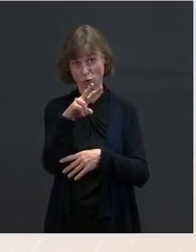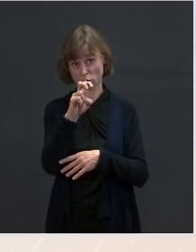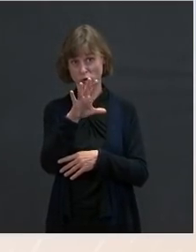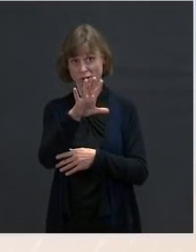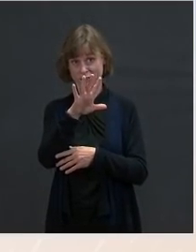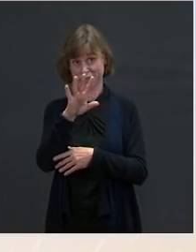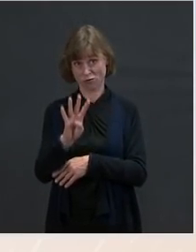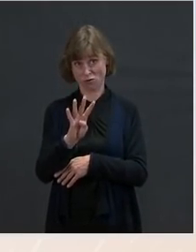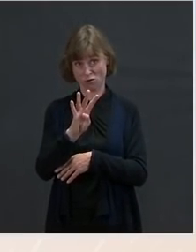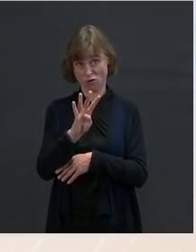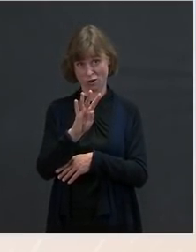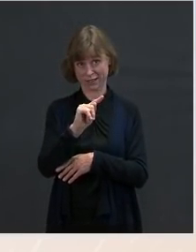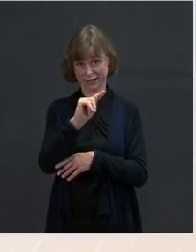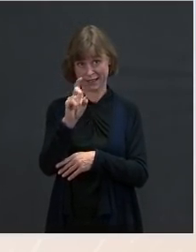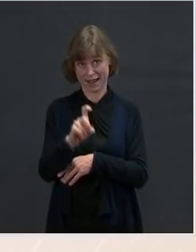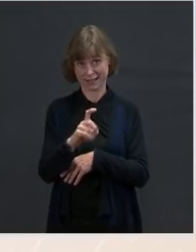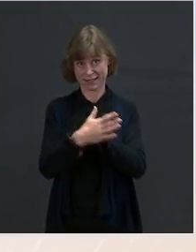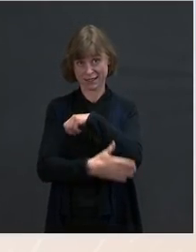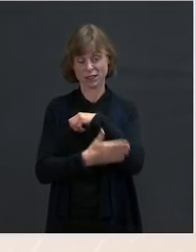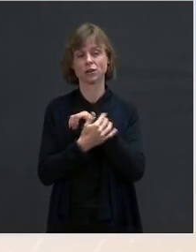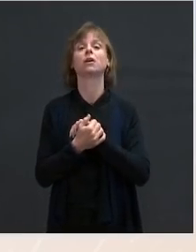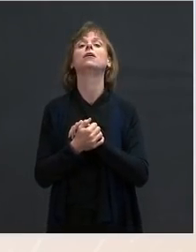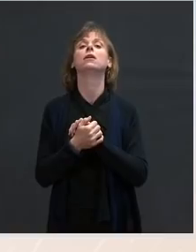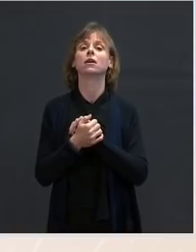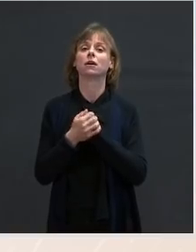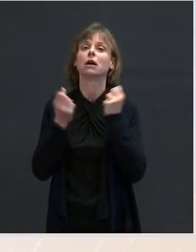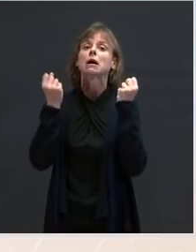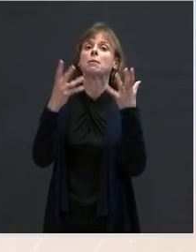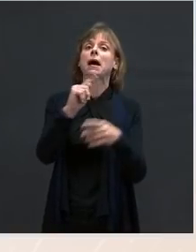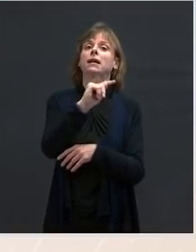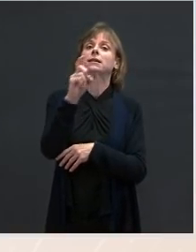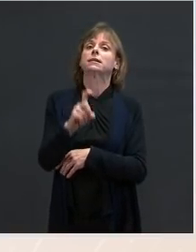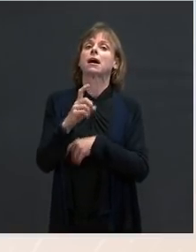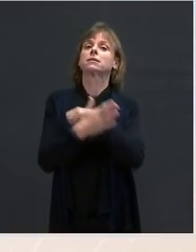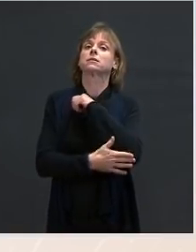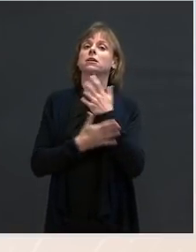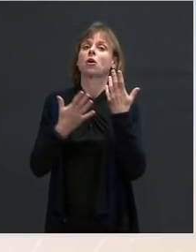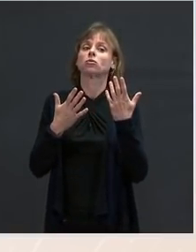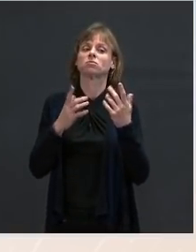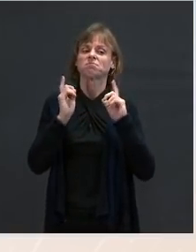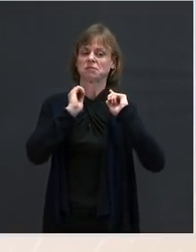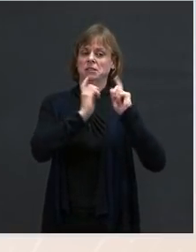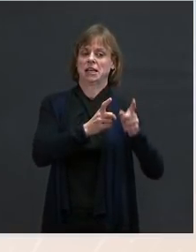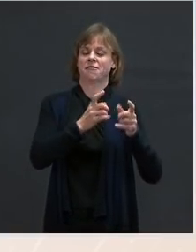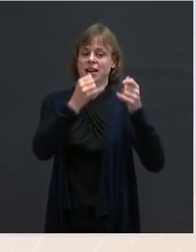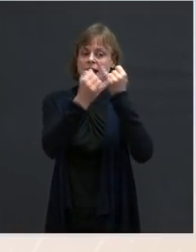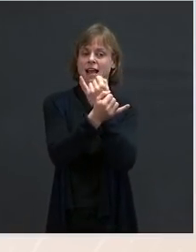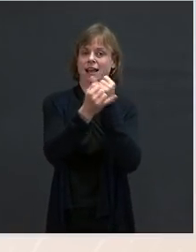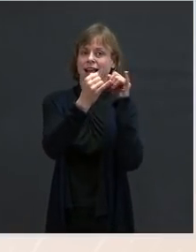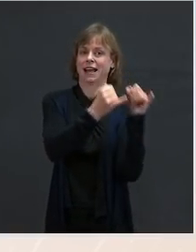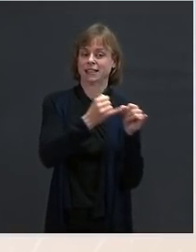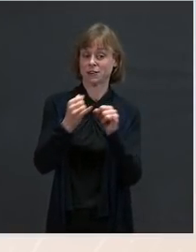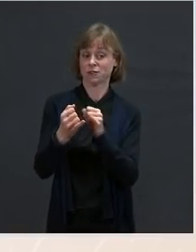In that declaration, 77 Texas counties were approved for individual assistance, which allows for uninsured property owners